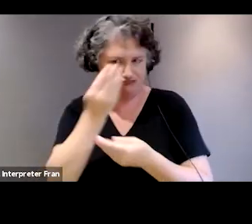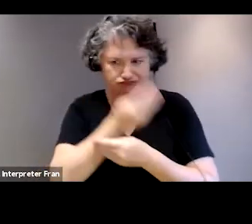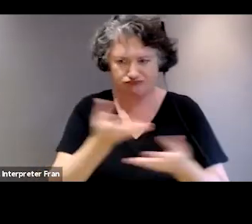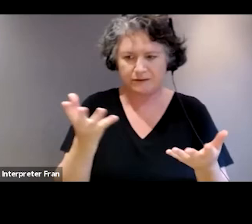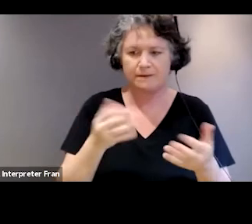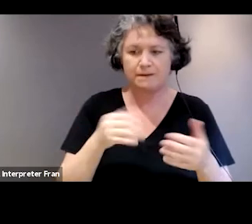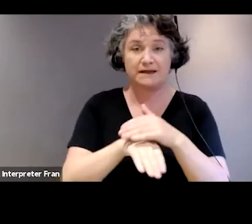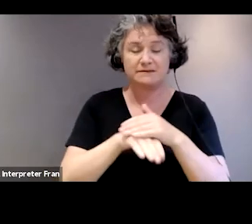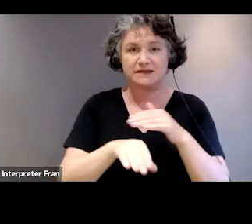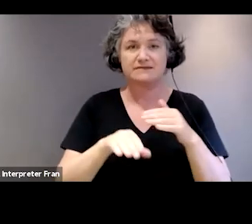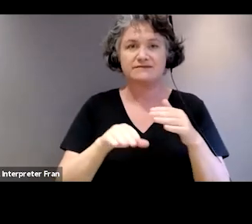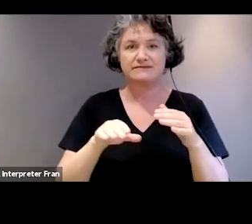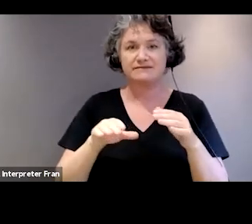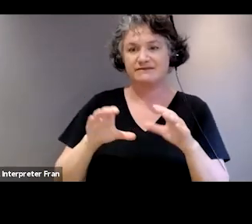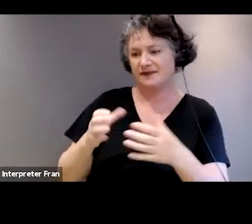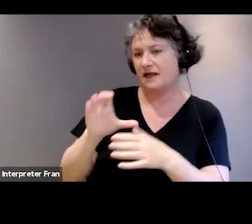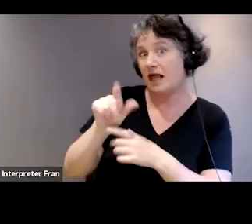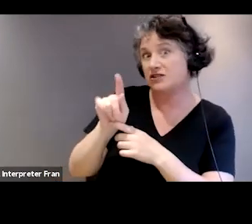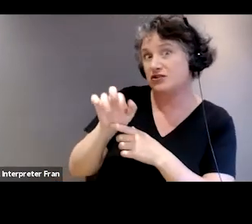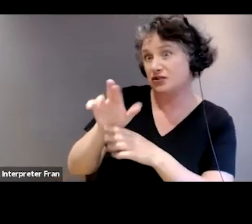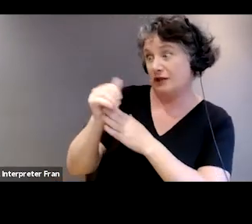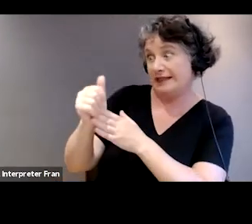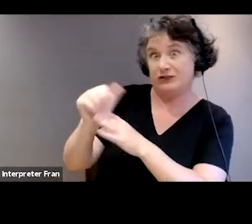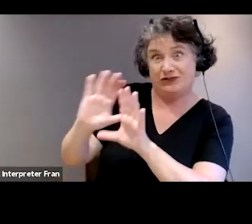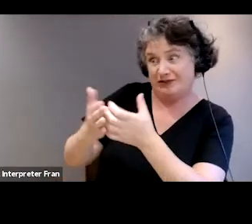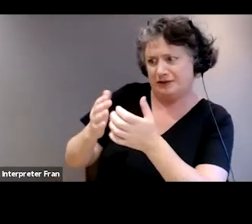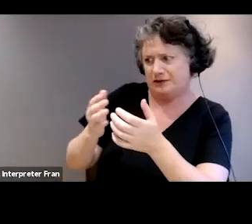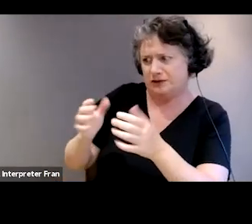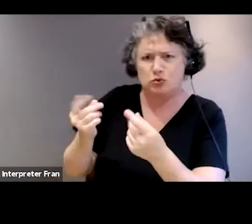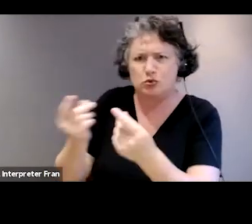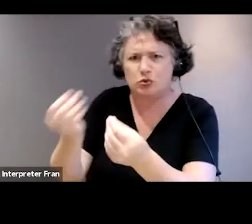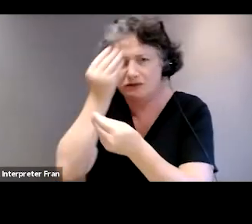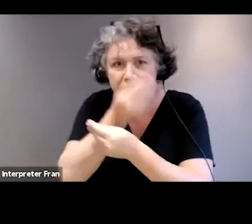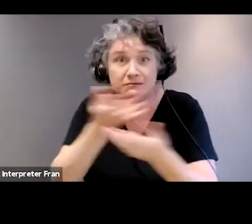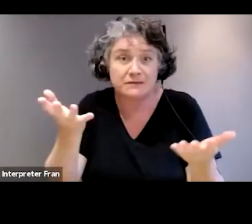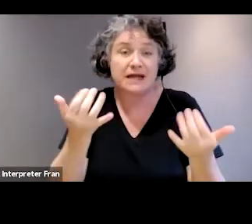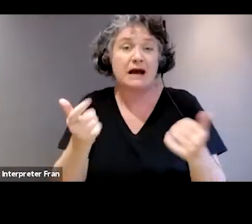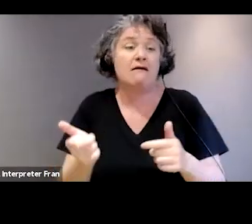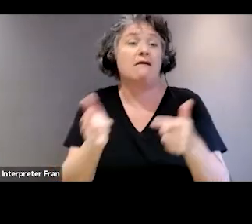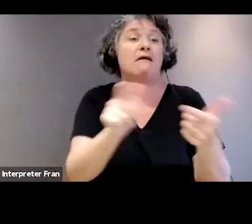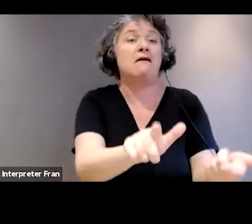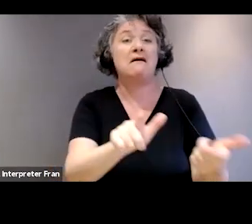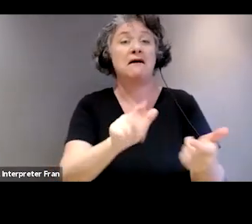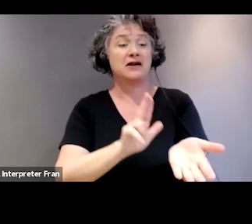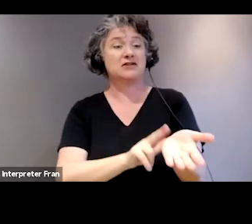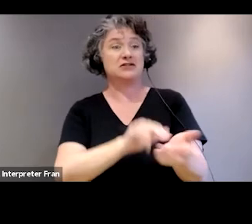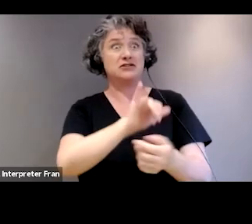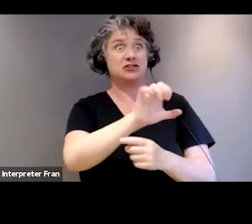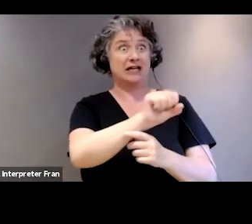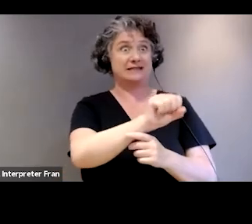with disabilities can come out have their needs met at the super supportive clinics, also if you do not identify as a person with a disability we think you might benefit from a little bit of extra support in vaccination then these clinics are for you. Next slide,